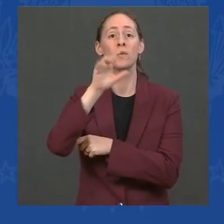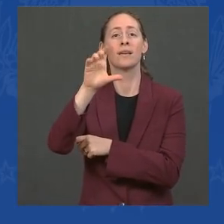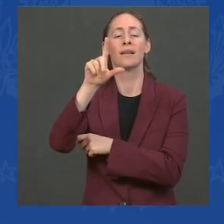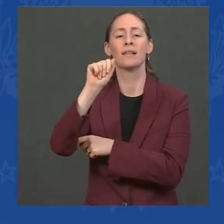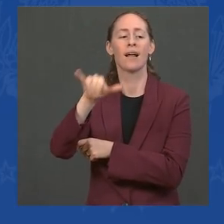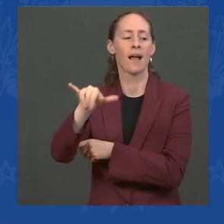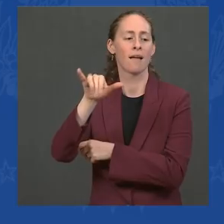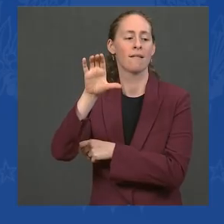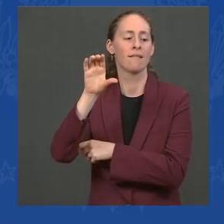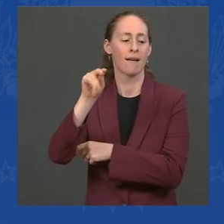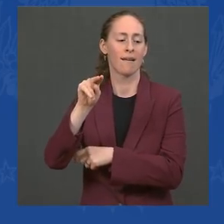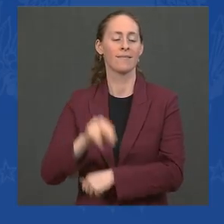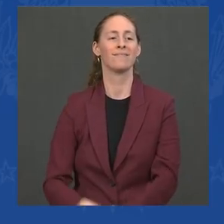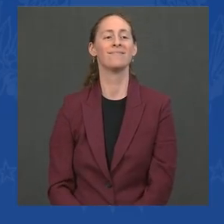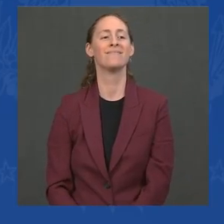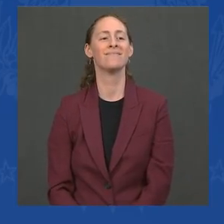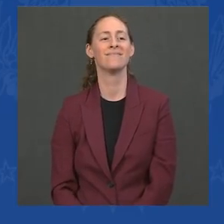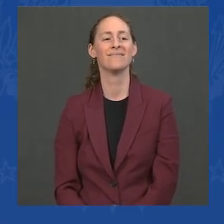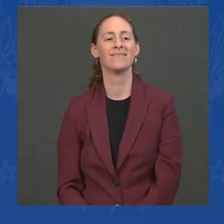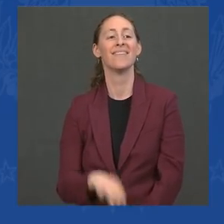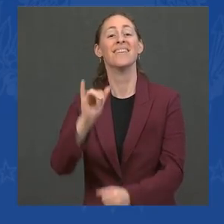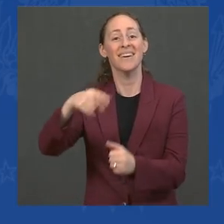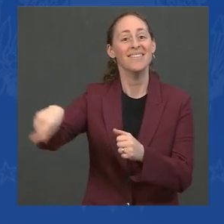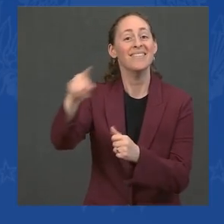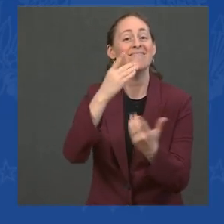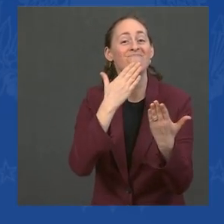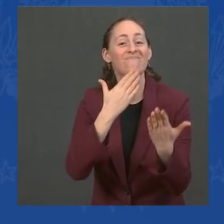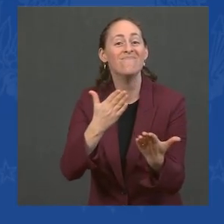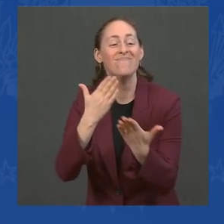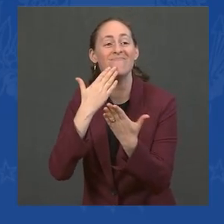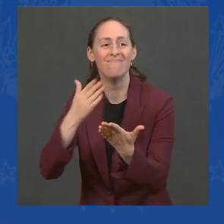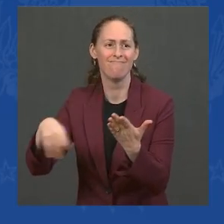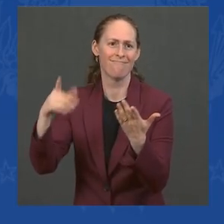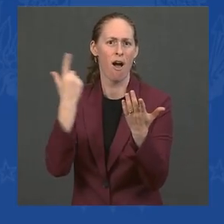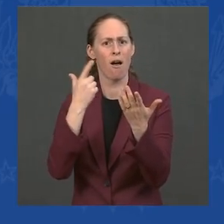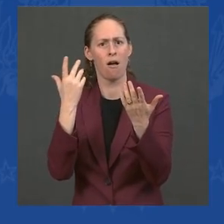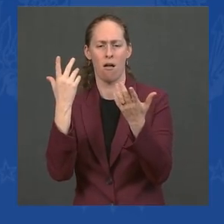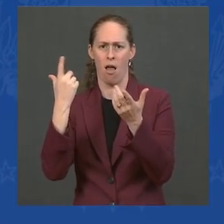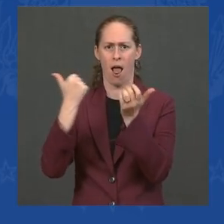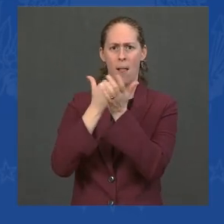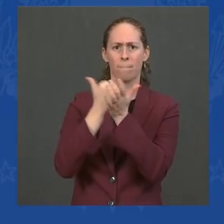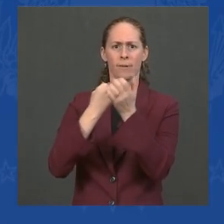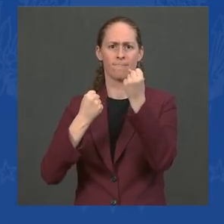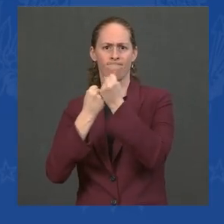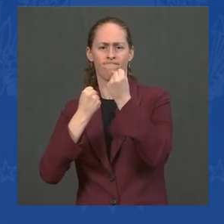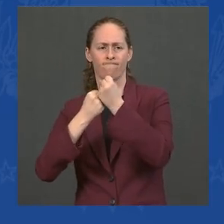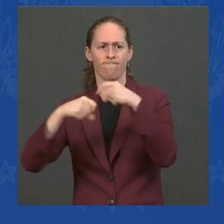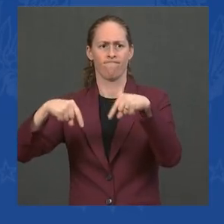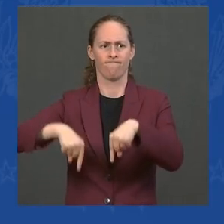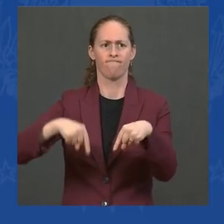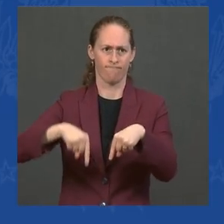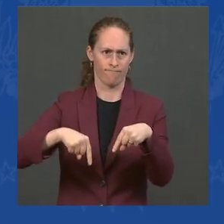of the life saving power of vaccination, thousands more Illinoisans are getting their first shot each day.